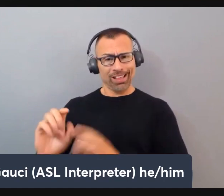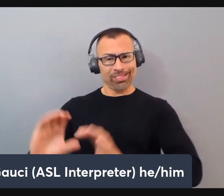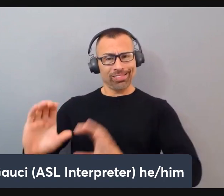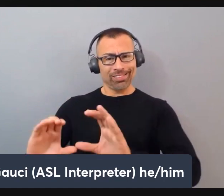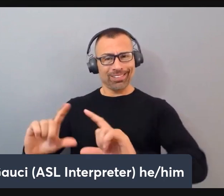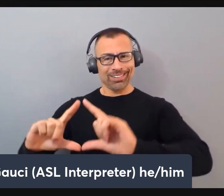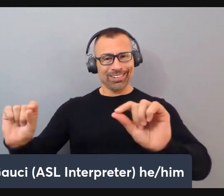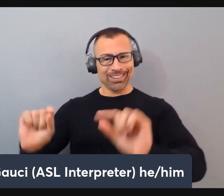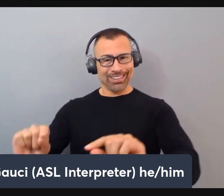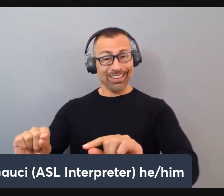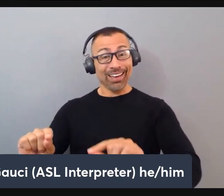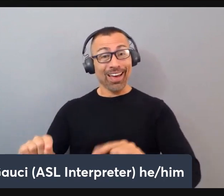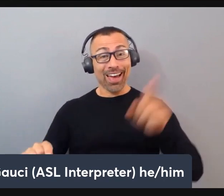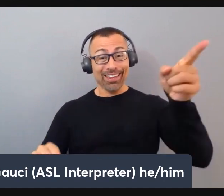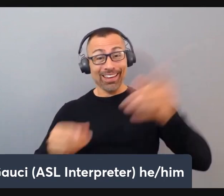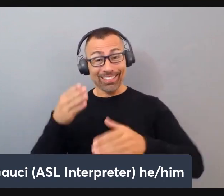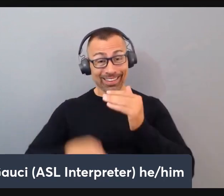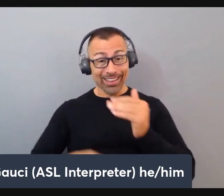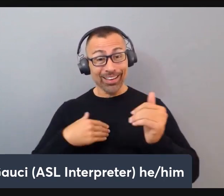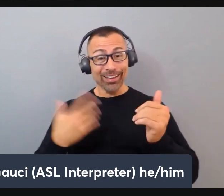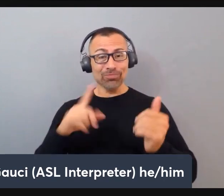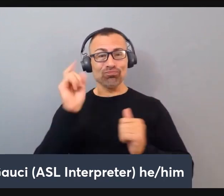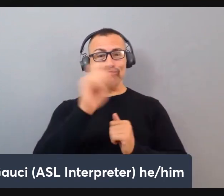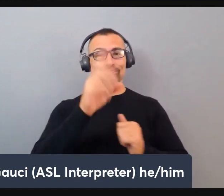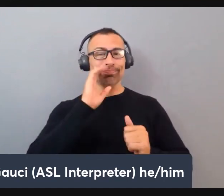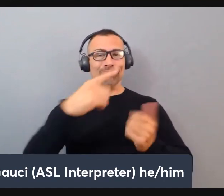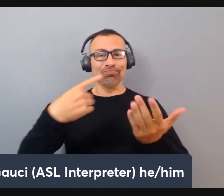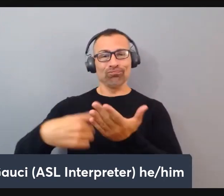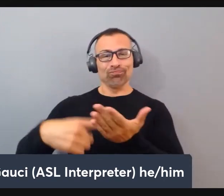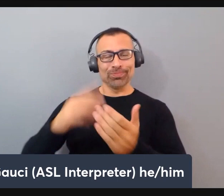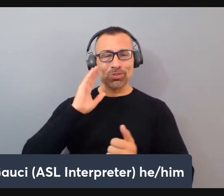So please don't hesitate to those in there and we'll try and get to them.